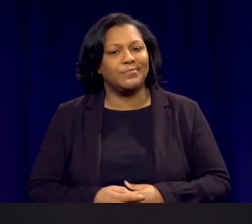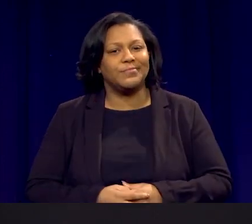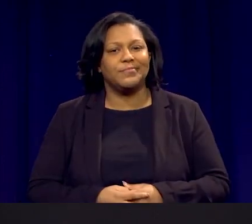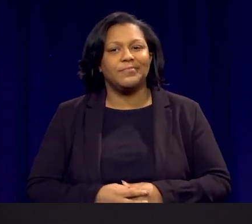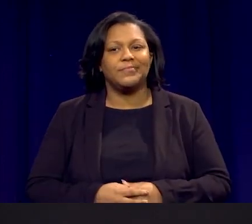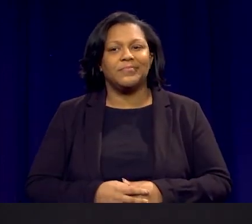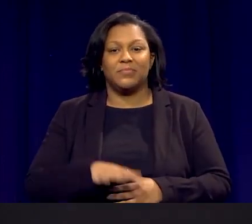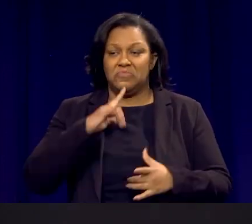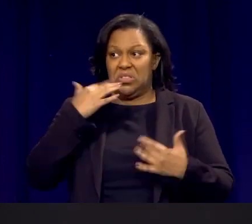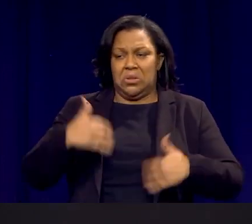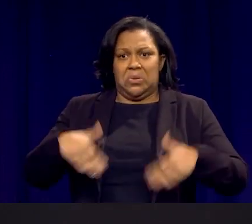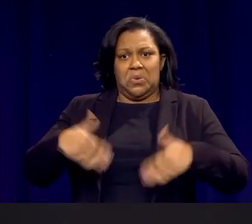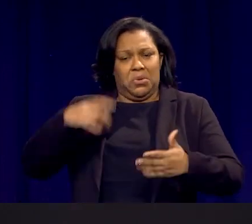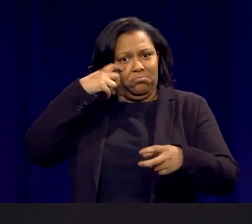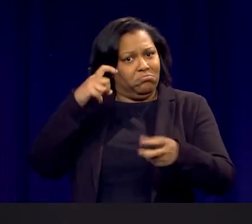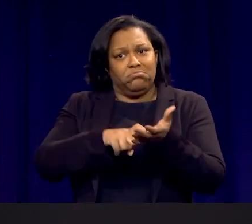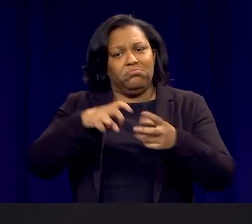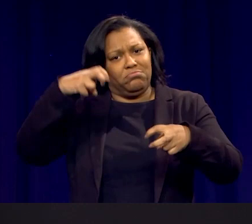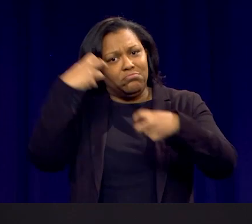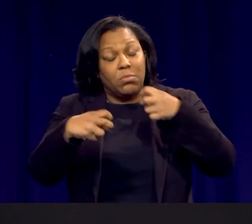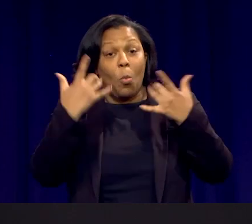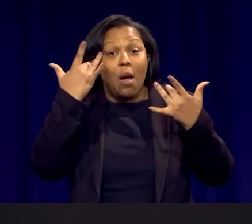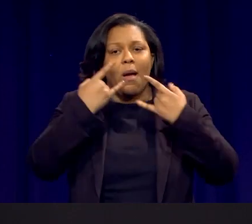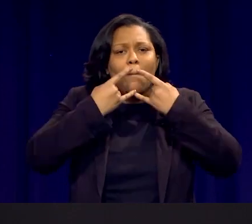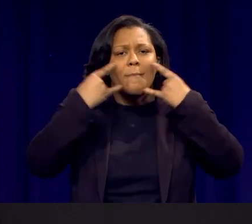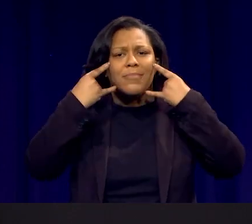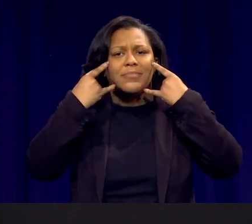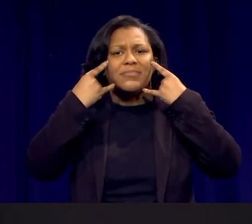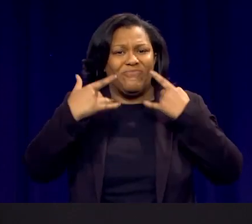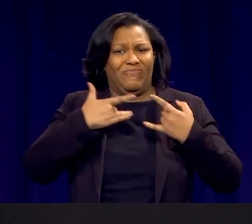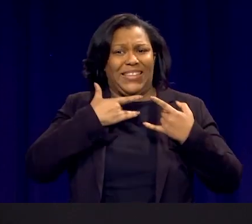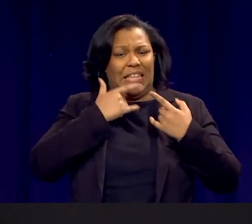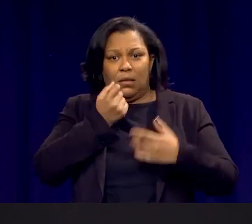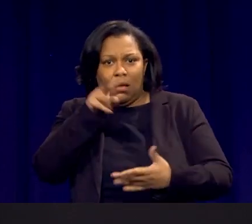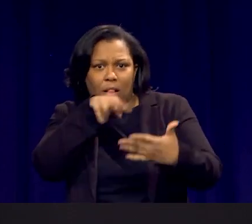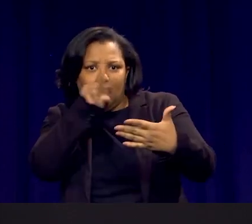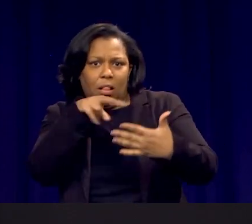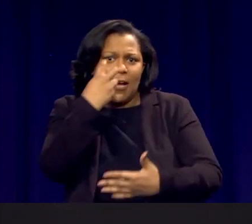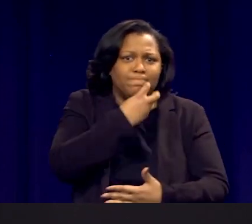It's so difficult with masks on, and there's no way you could understand they're saying.